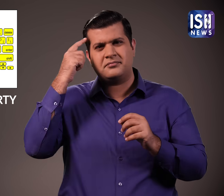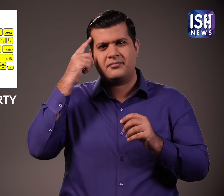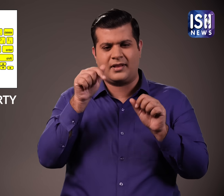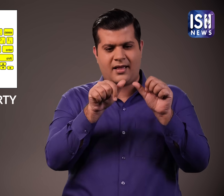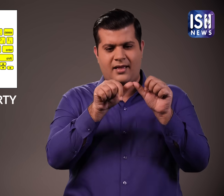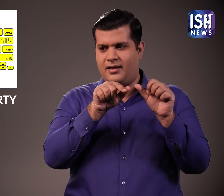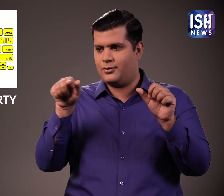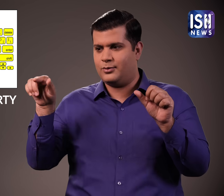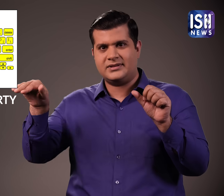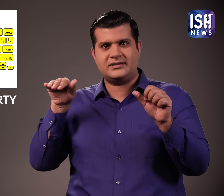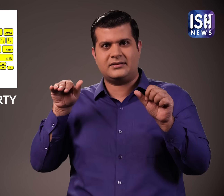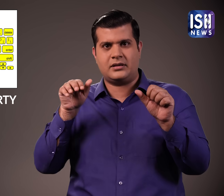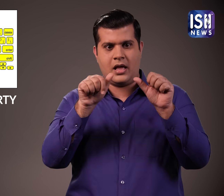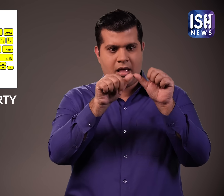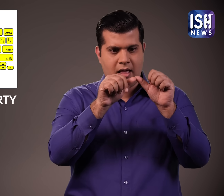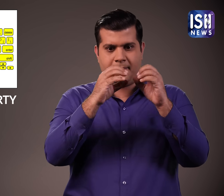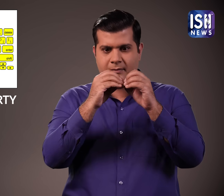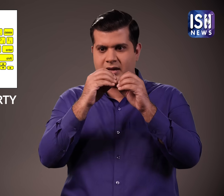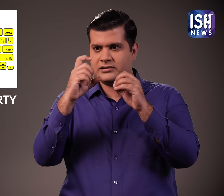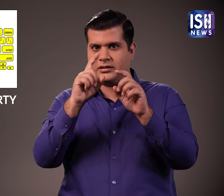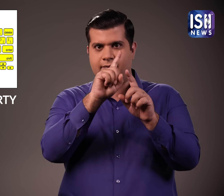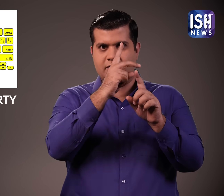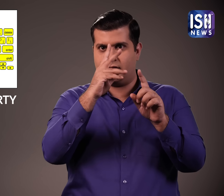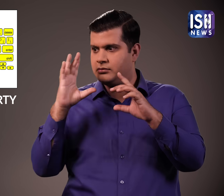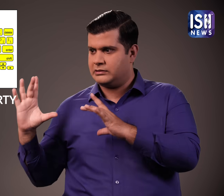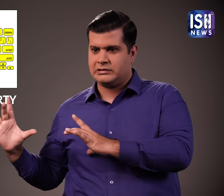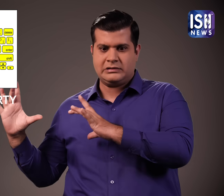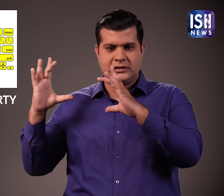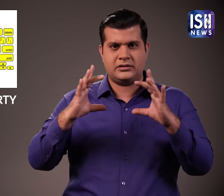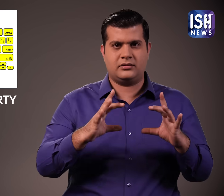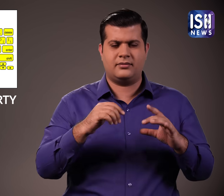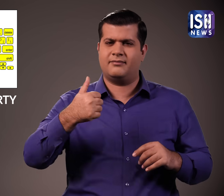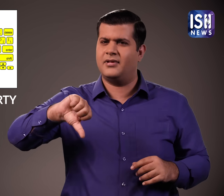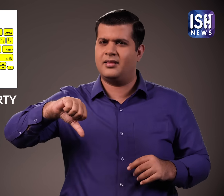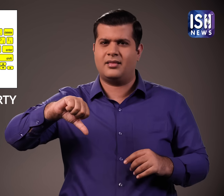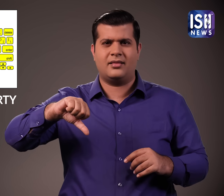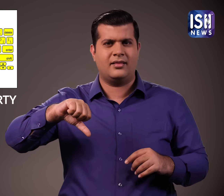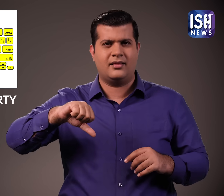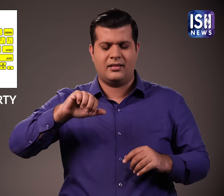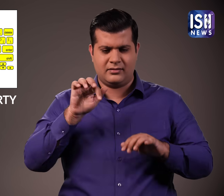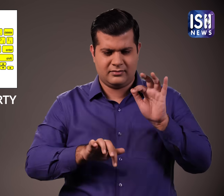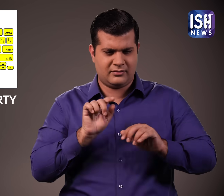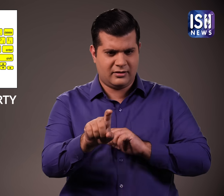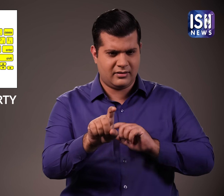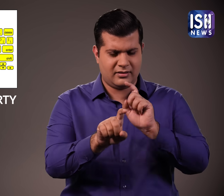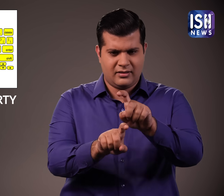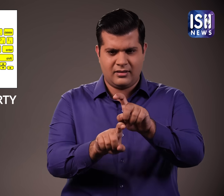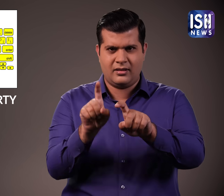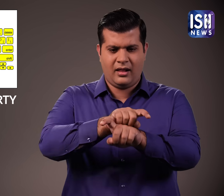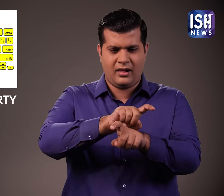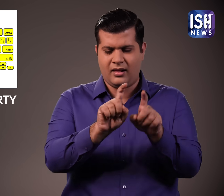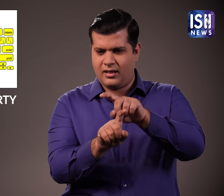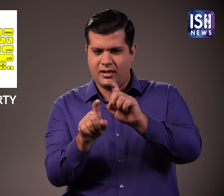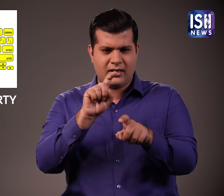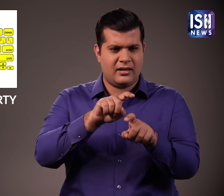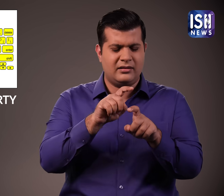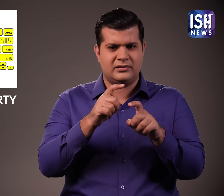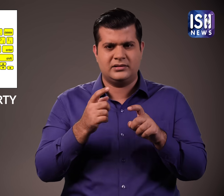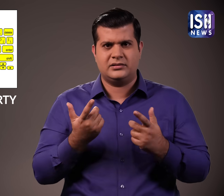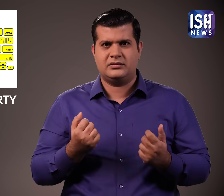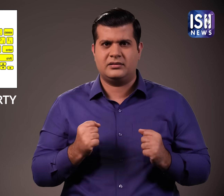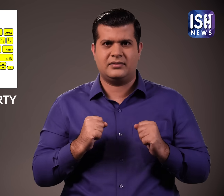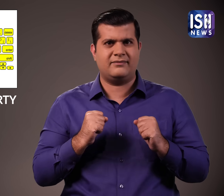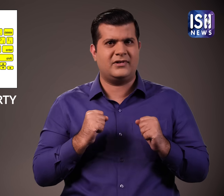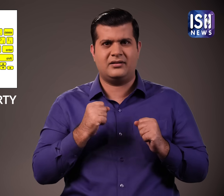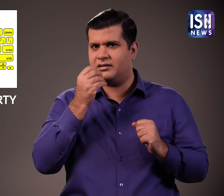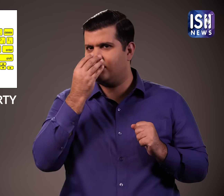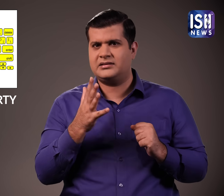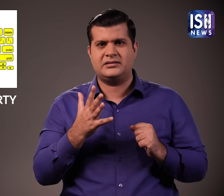It would be difficult to type if the alphabets in the 3 rows are arranged alphabetically.